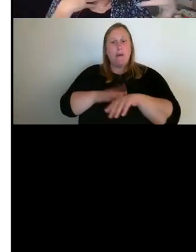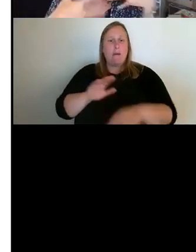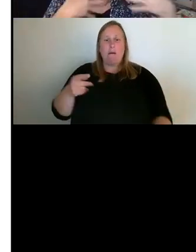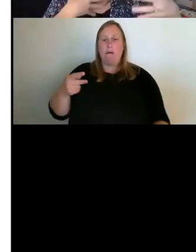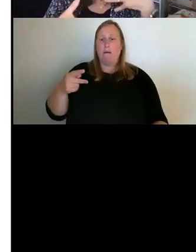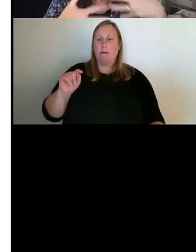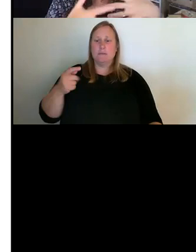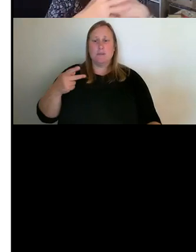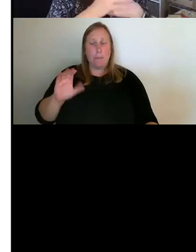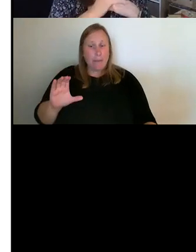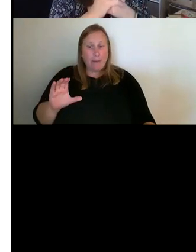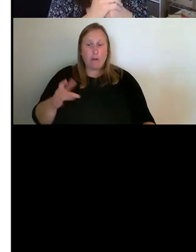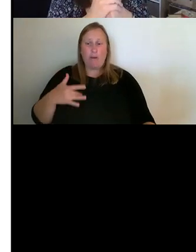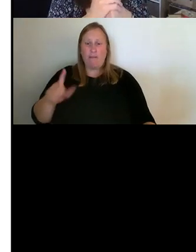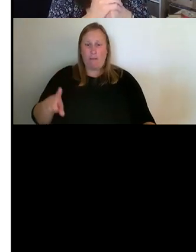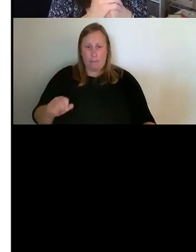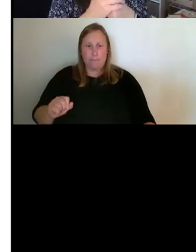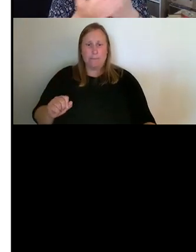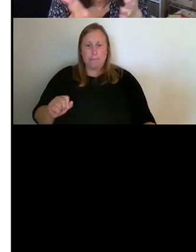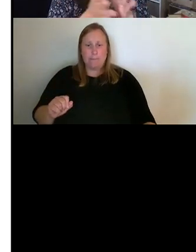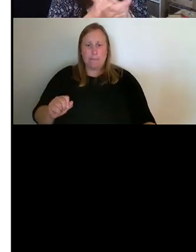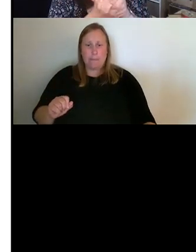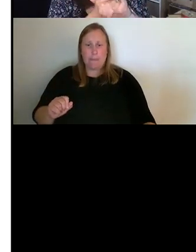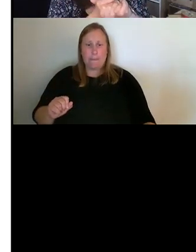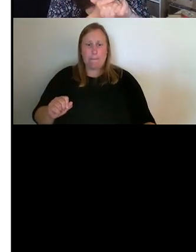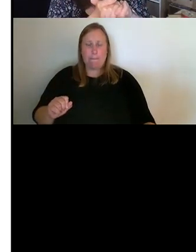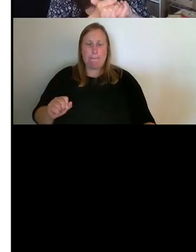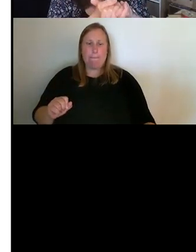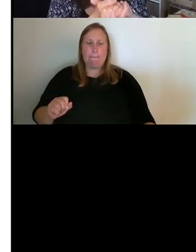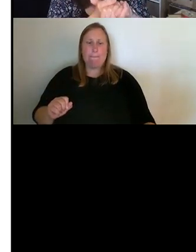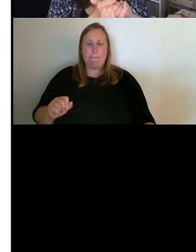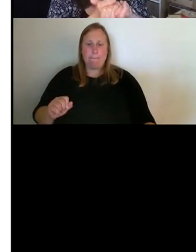It's not a constant. As Jennie and I were talking about